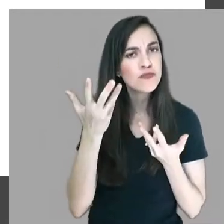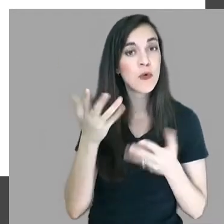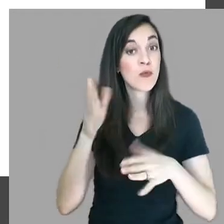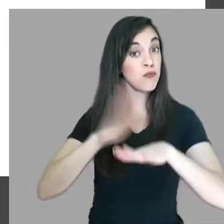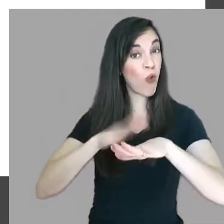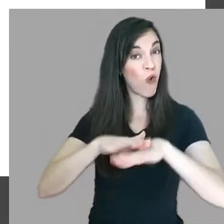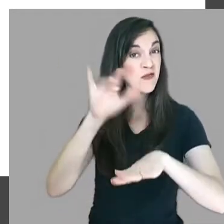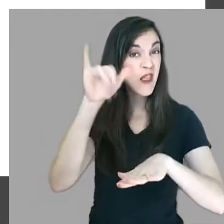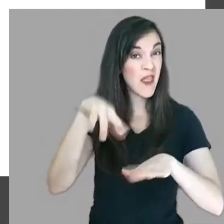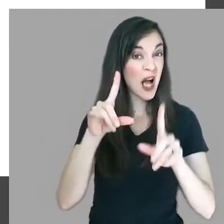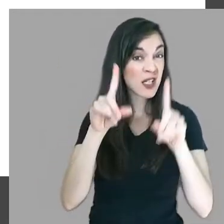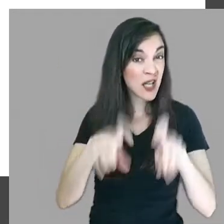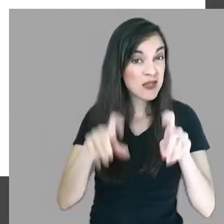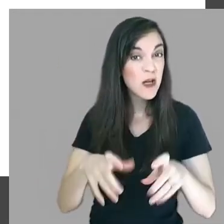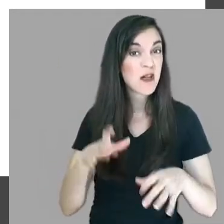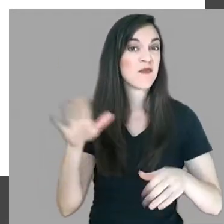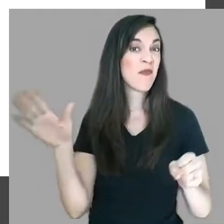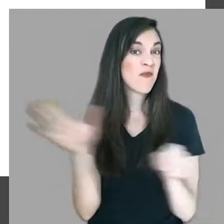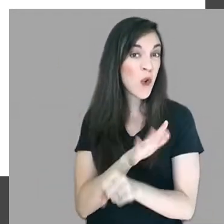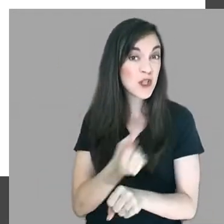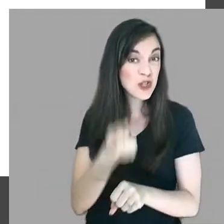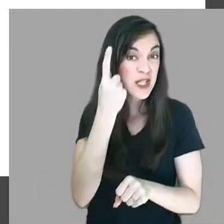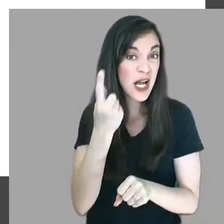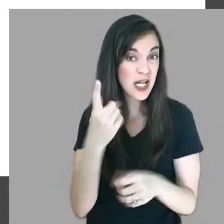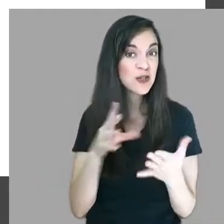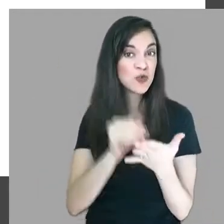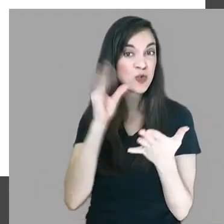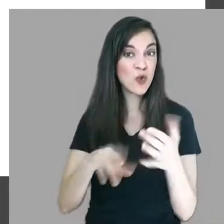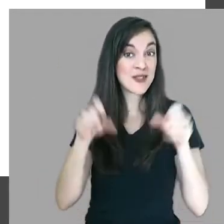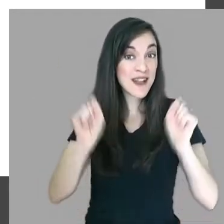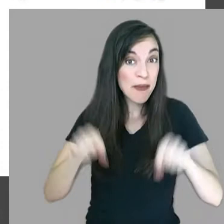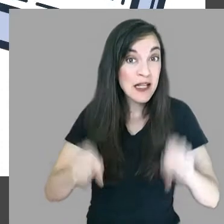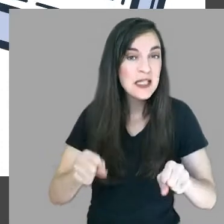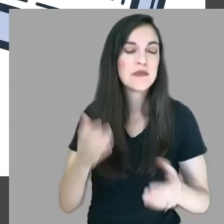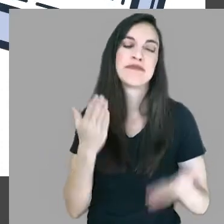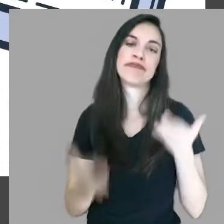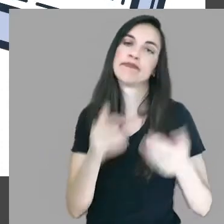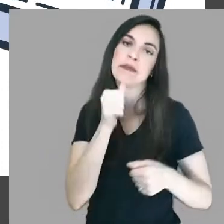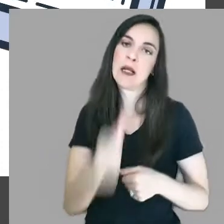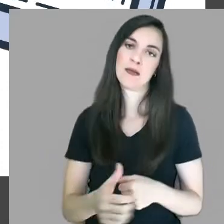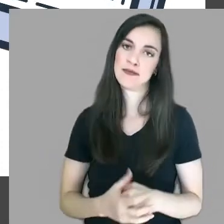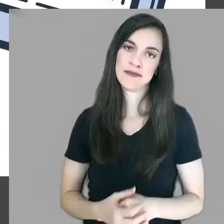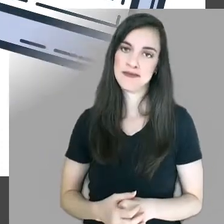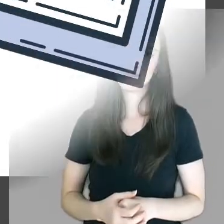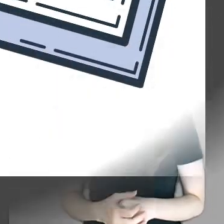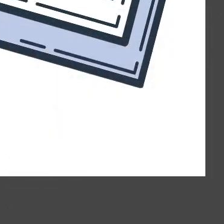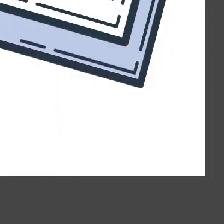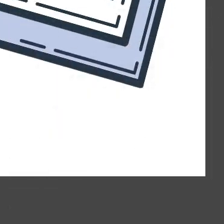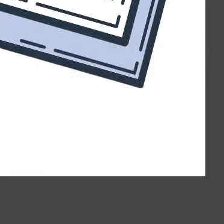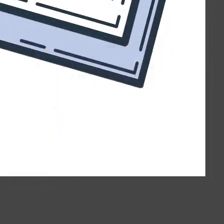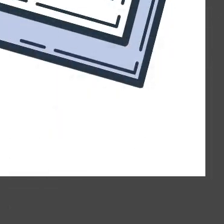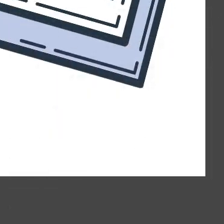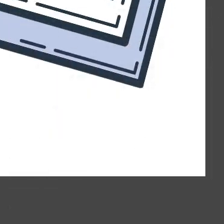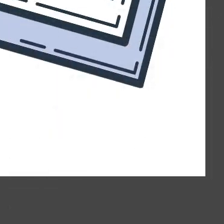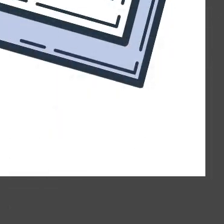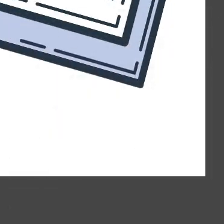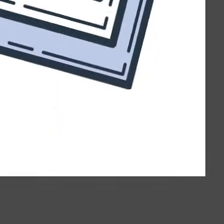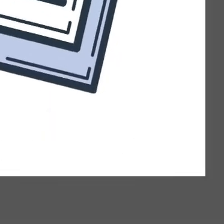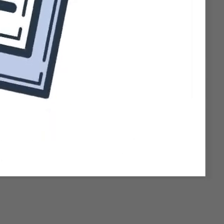should be understood that the assessment may not give a full picture of the student’s capabilities.